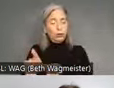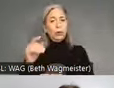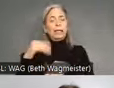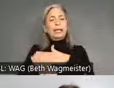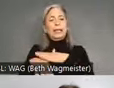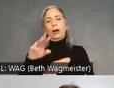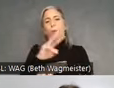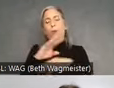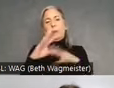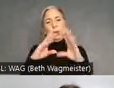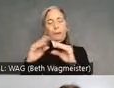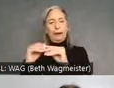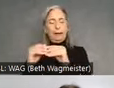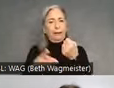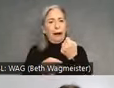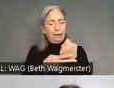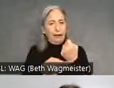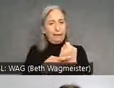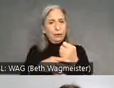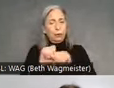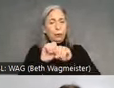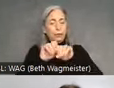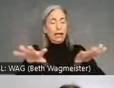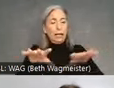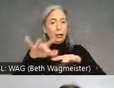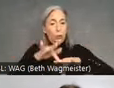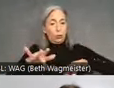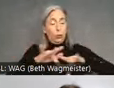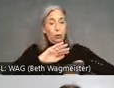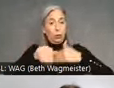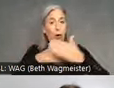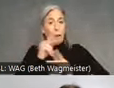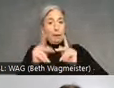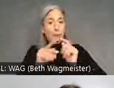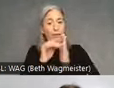And we will send out a copy of the recording and presentation to everyone who registered.